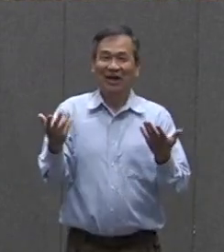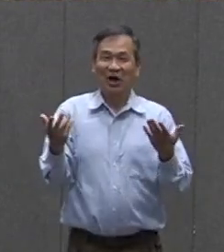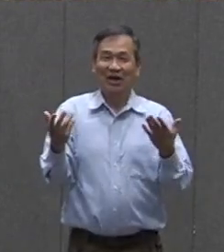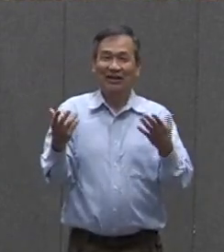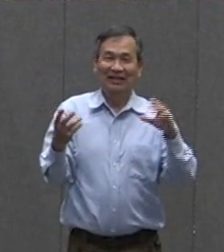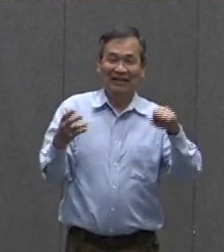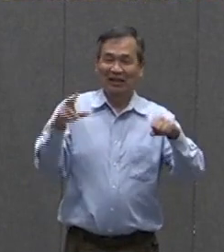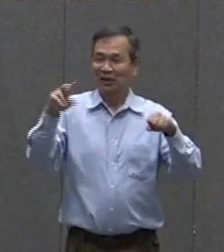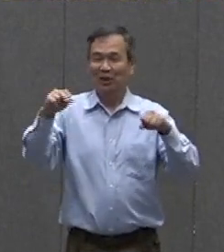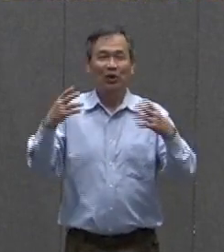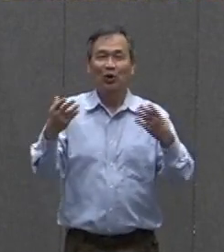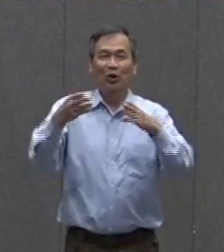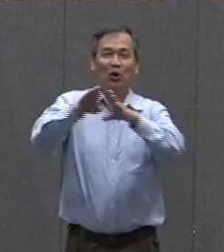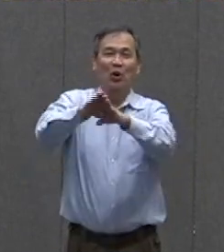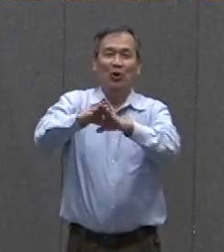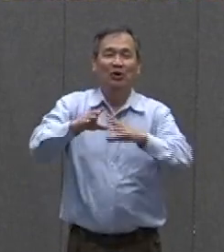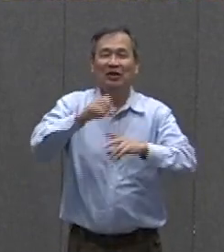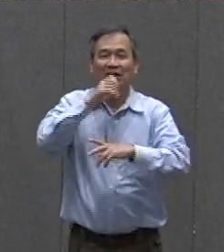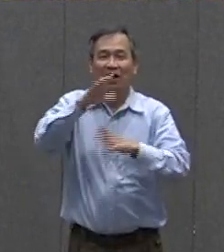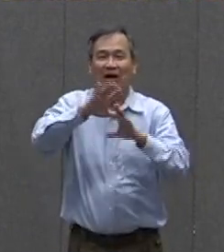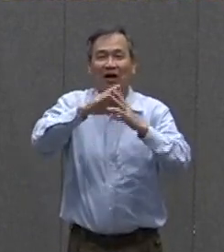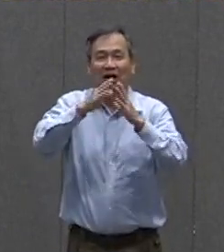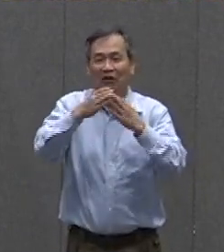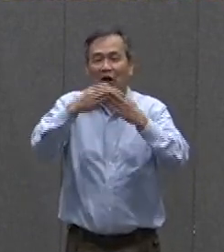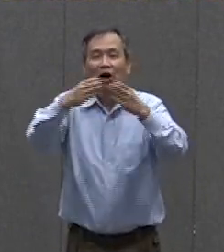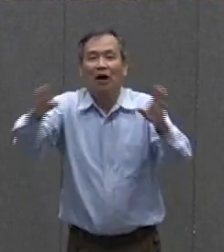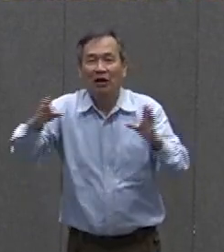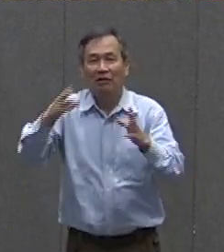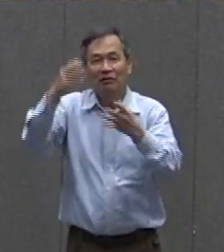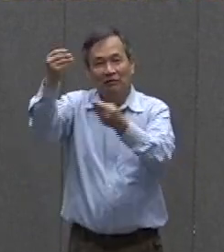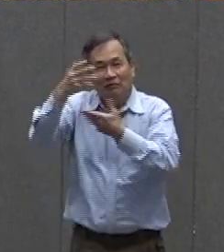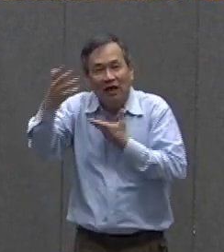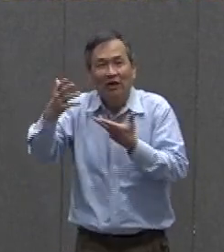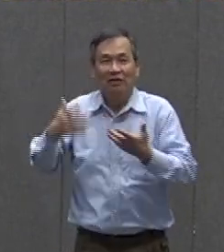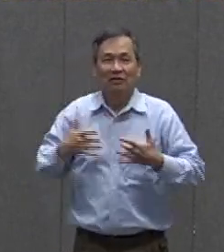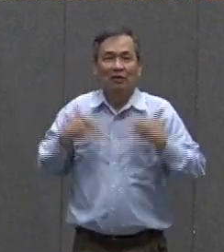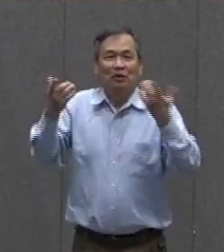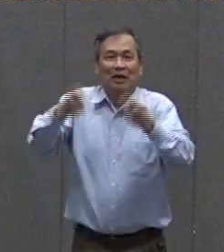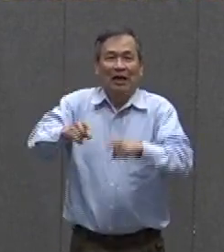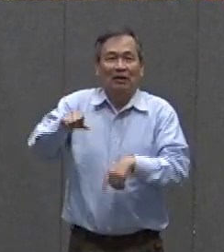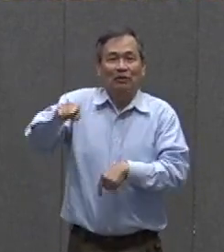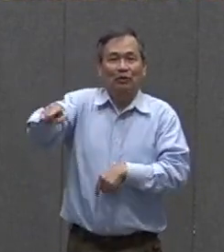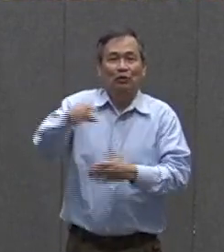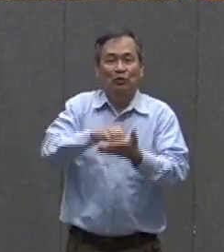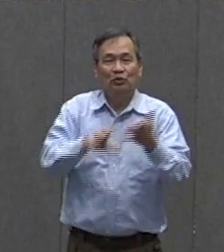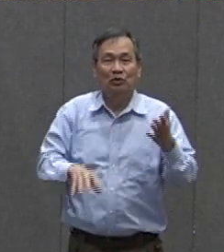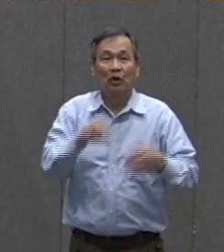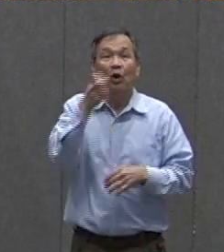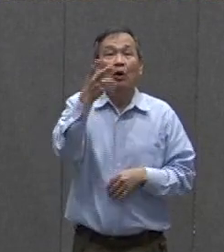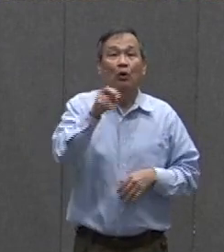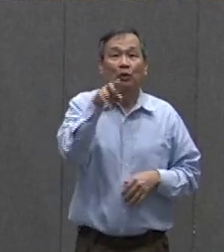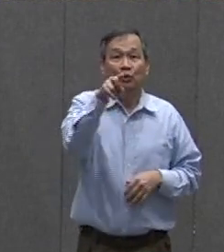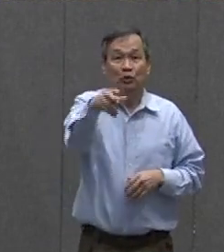They don't really give very much information about what's going on. So when you're asking questions of your children